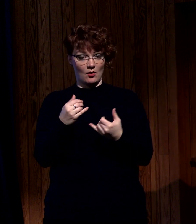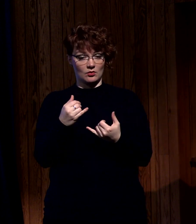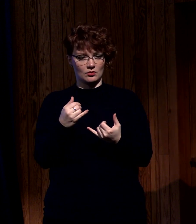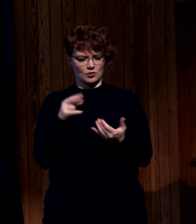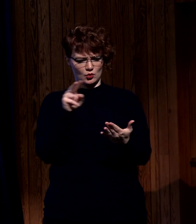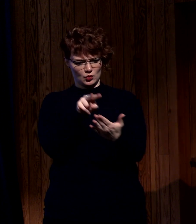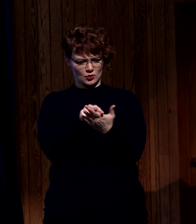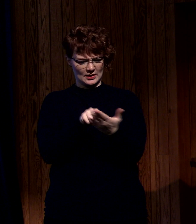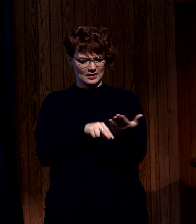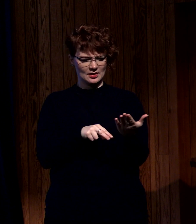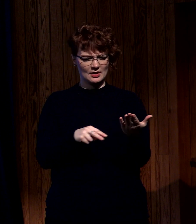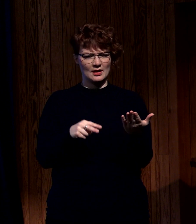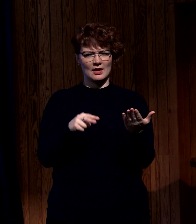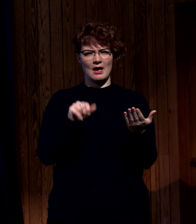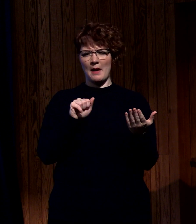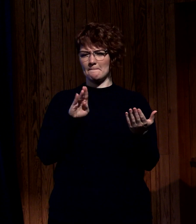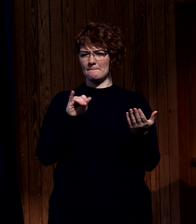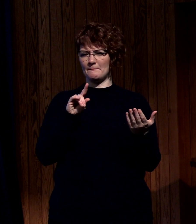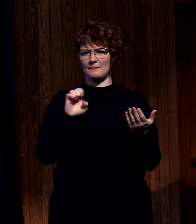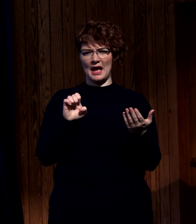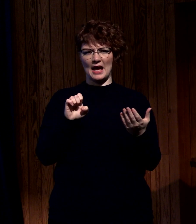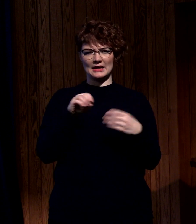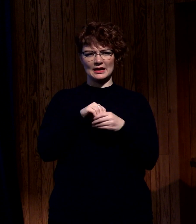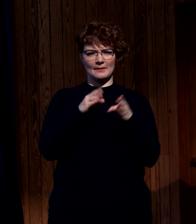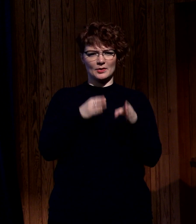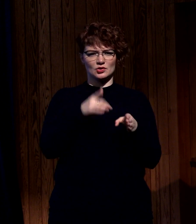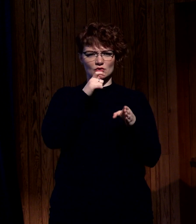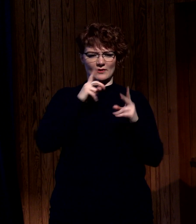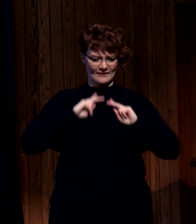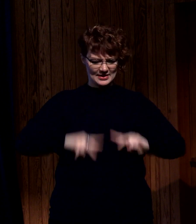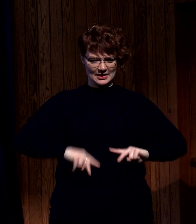does it mean to abide in a person who's physically not